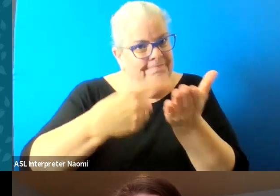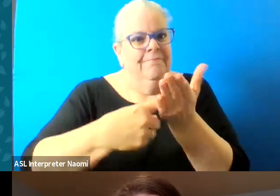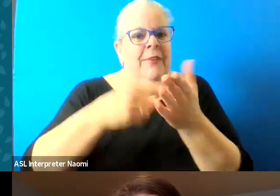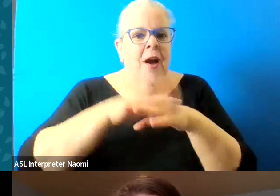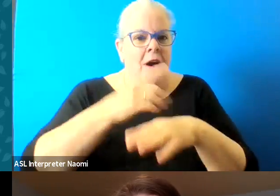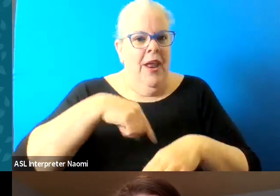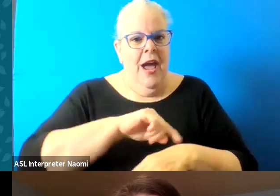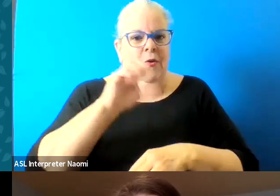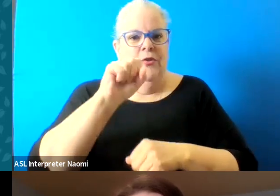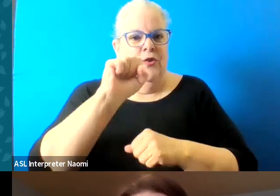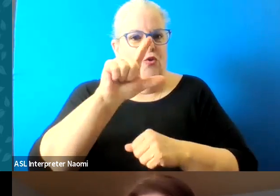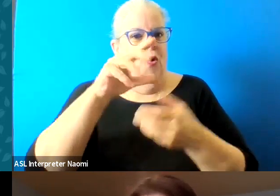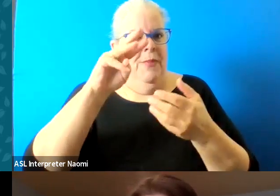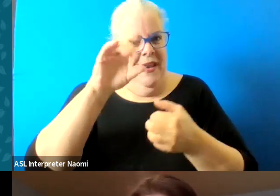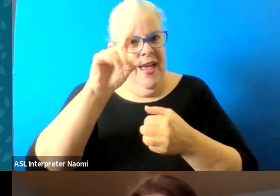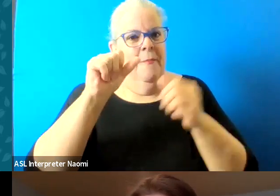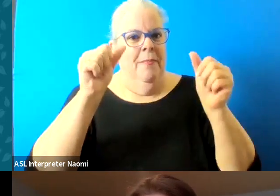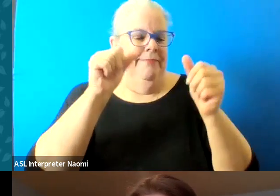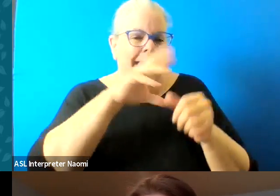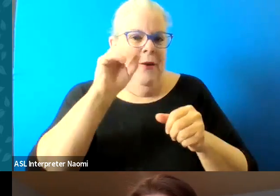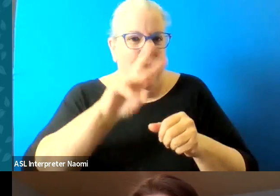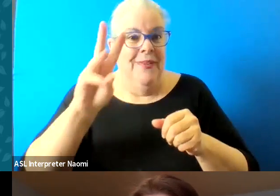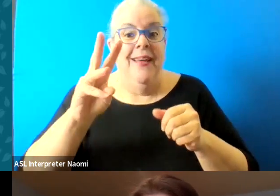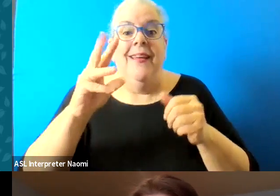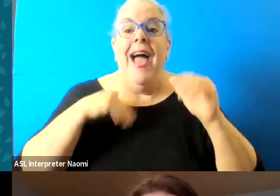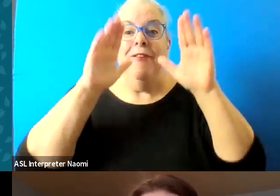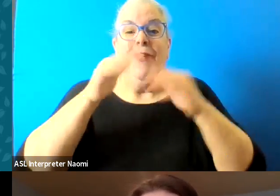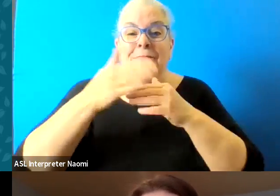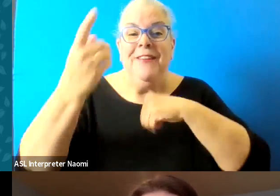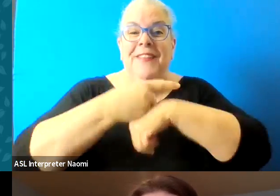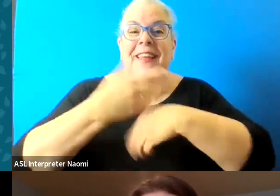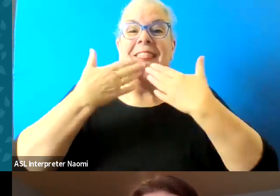And we wish you both the very best. Have a great rest of the day. Thank you. Thank you.